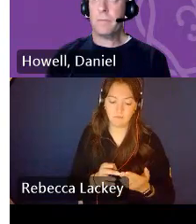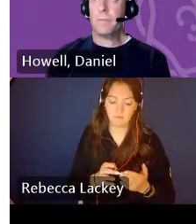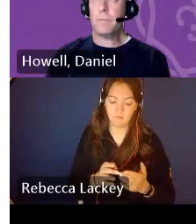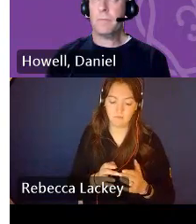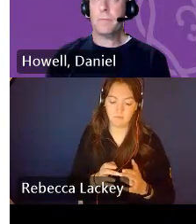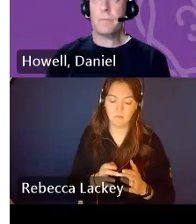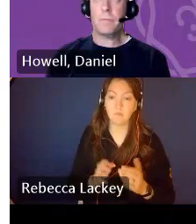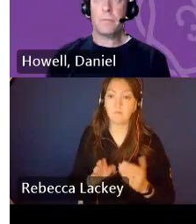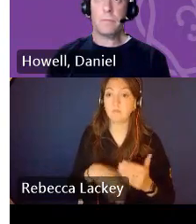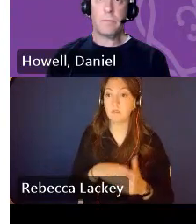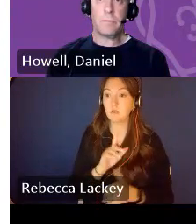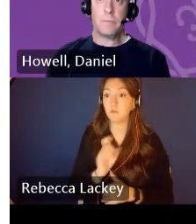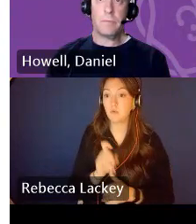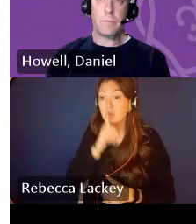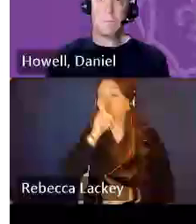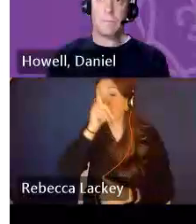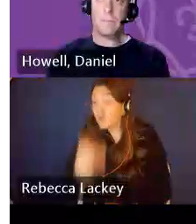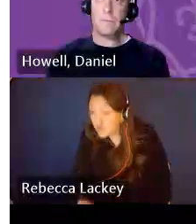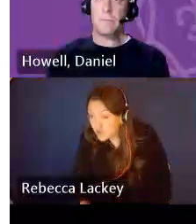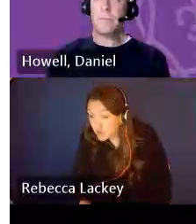Uh, the next question, are we sure of the federal money?